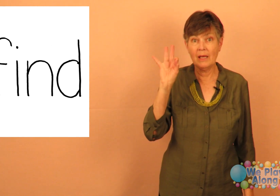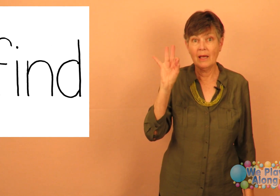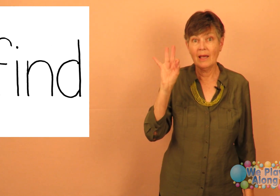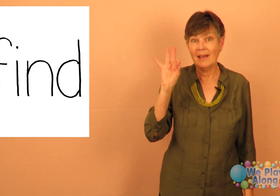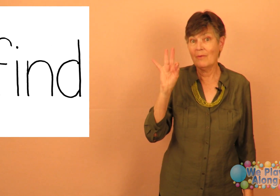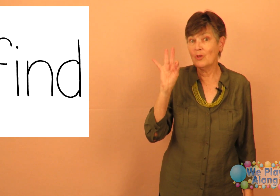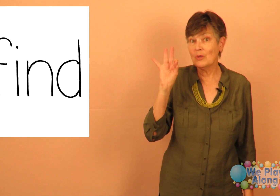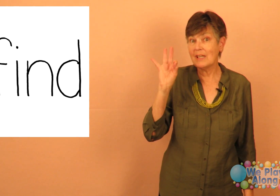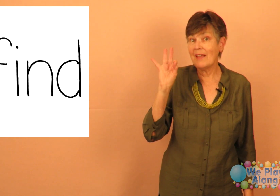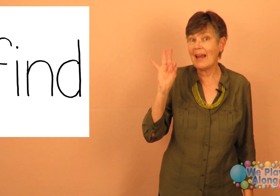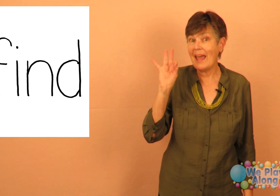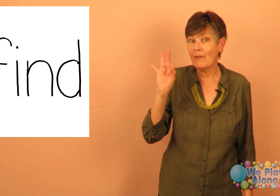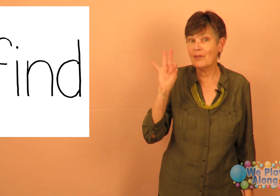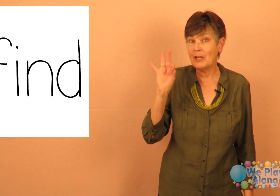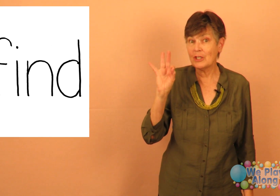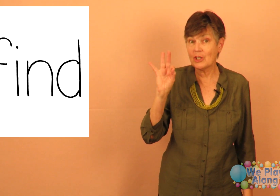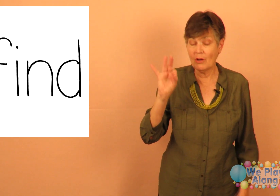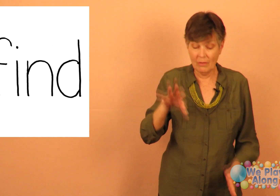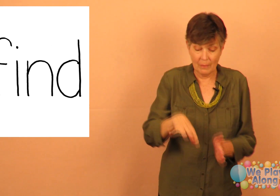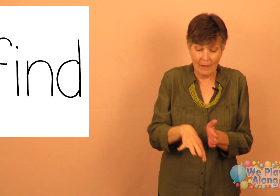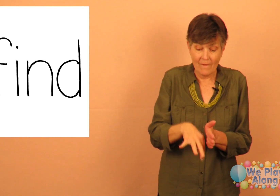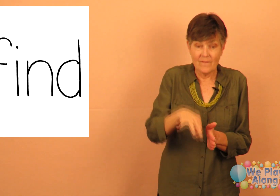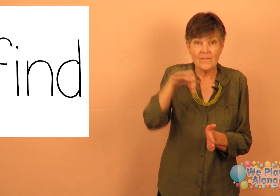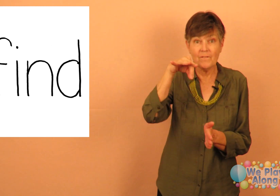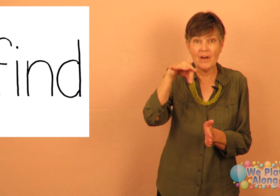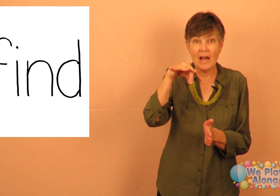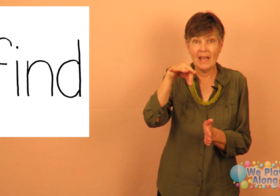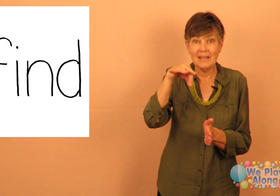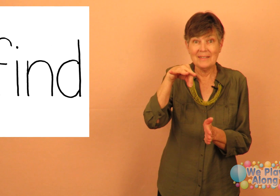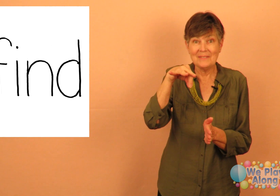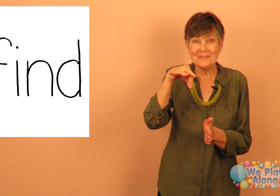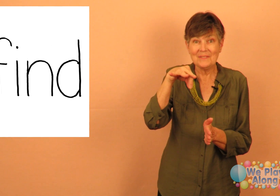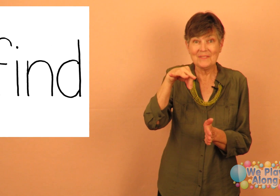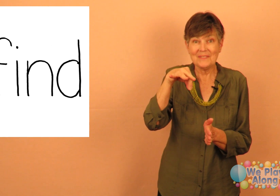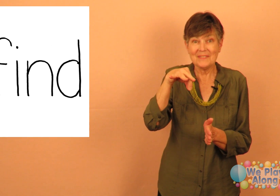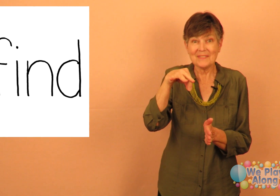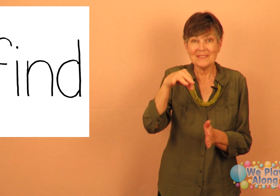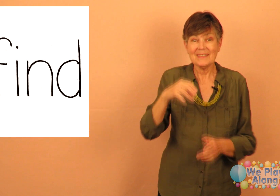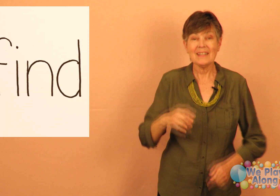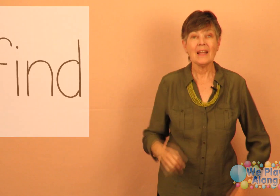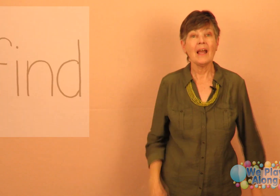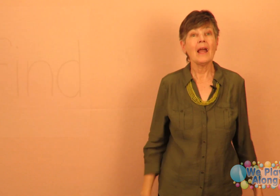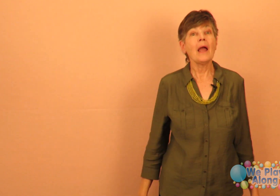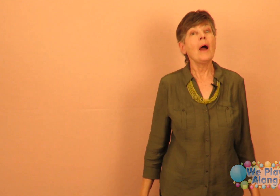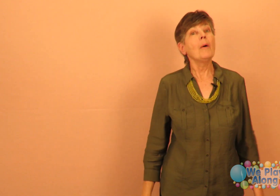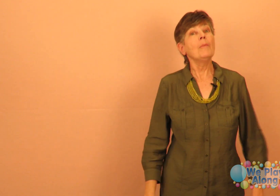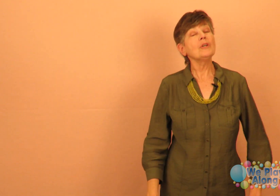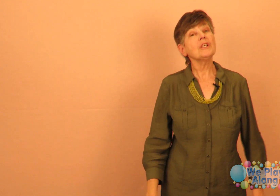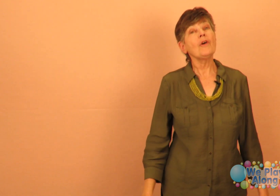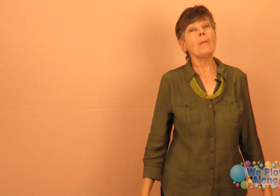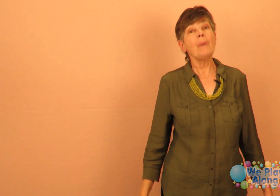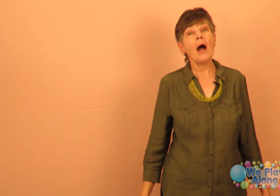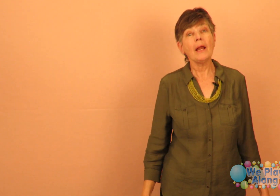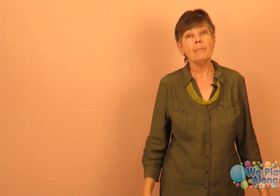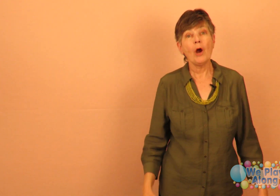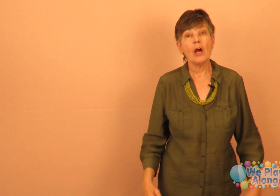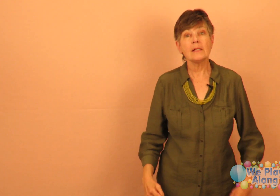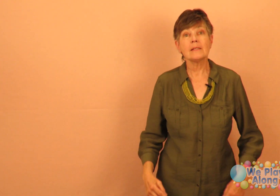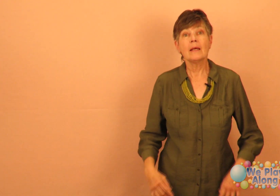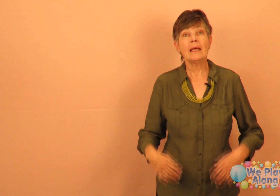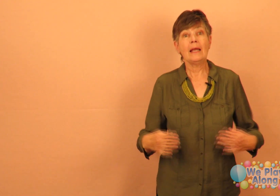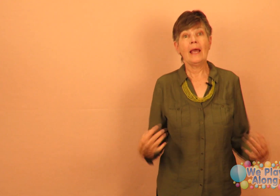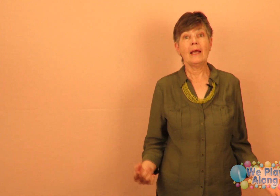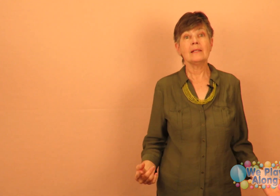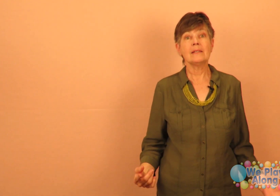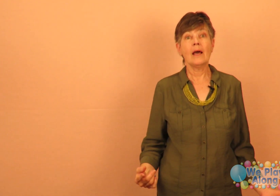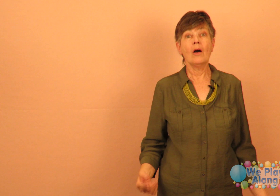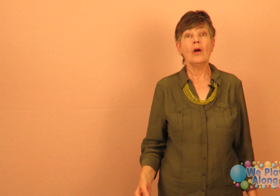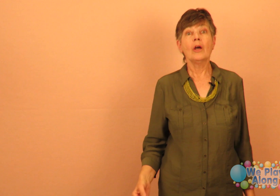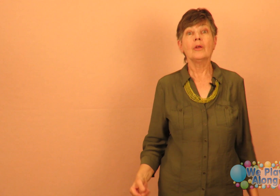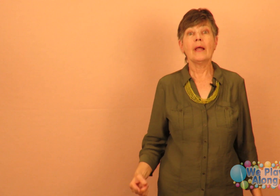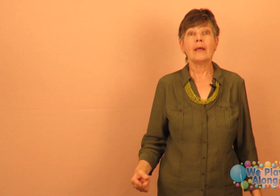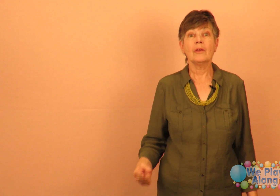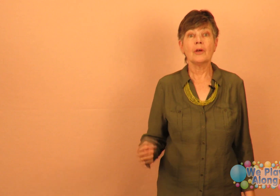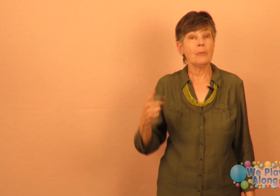using that F initial find most of our body parts in ASL like you're going to